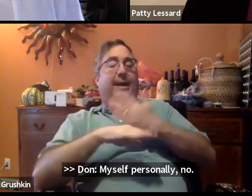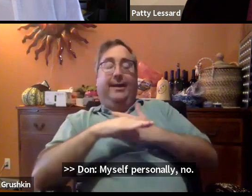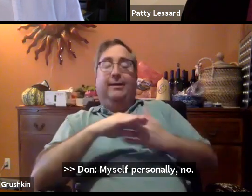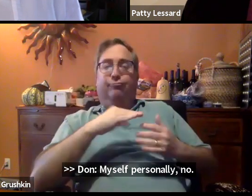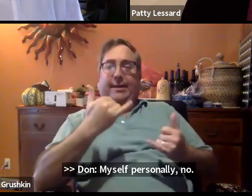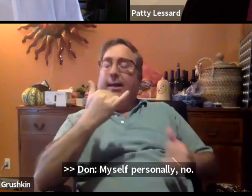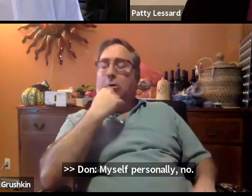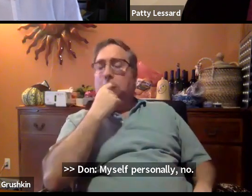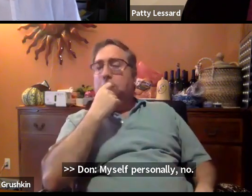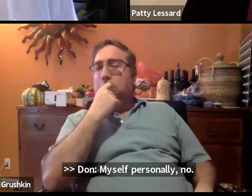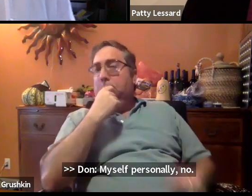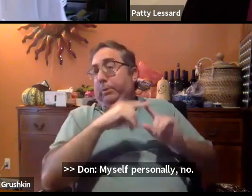( ≫ Don: Myself personally,